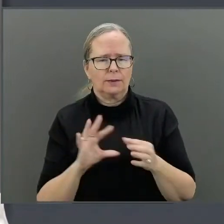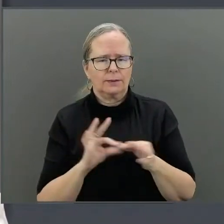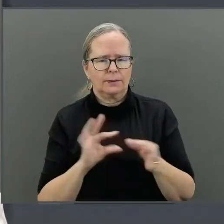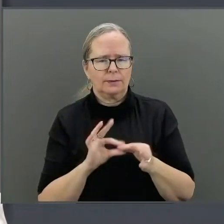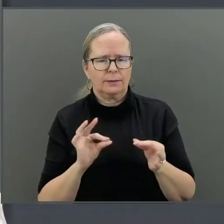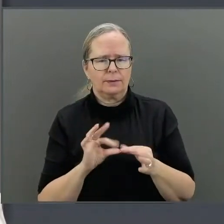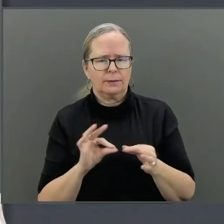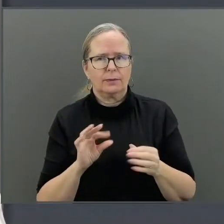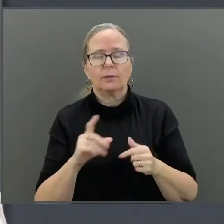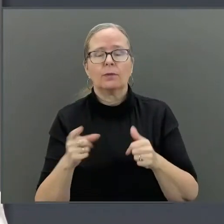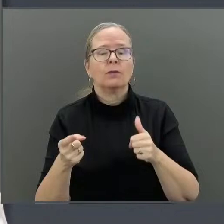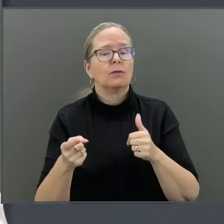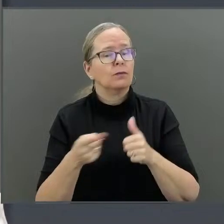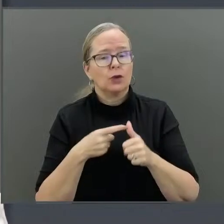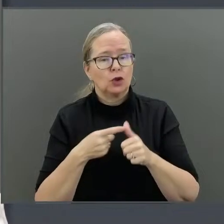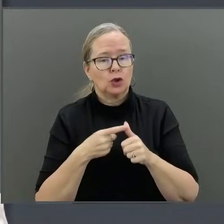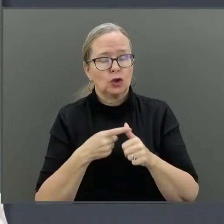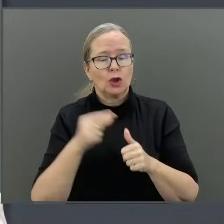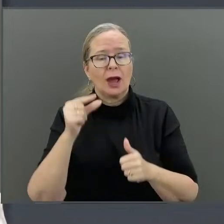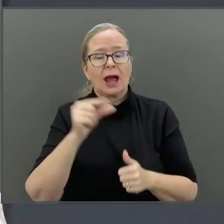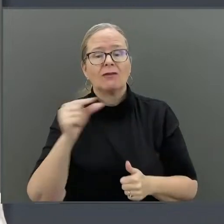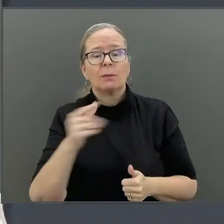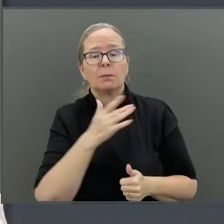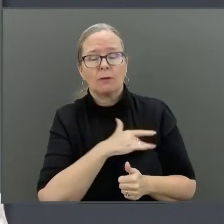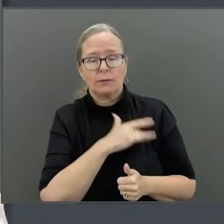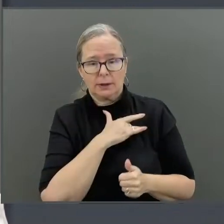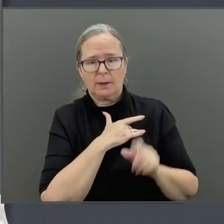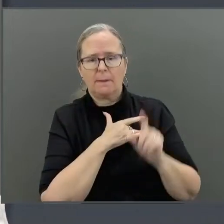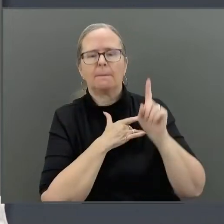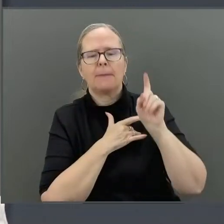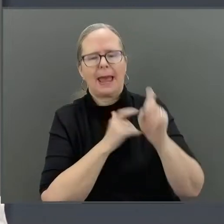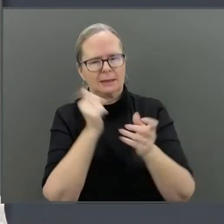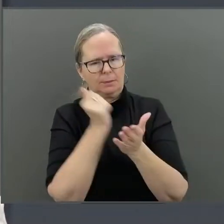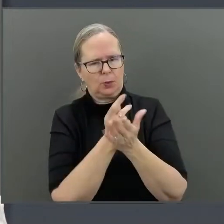construction purposes this was something that we needed to do to keep the construction schedule on